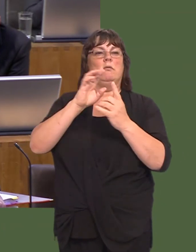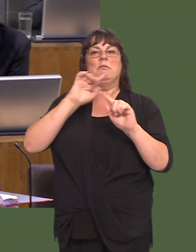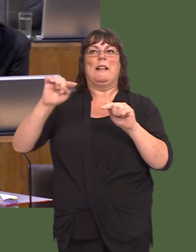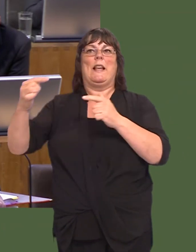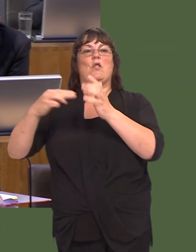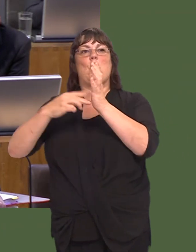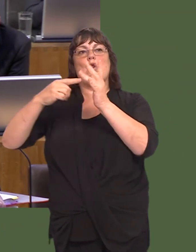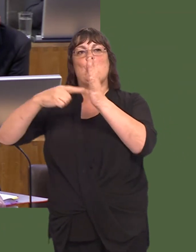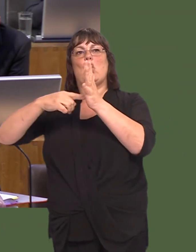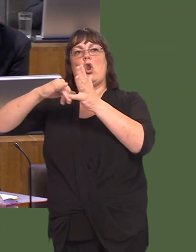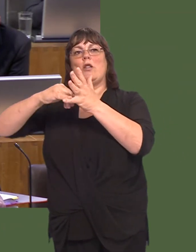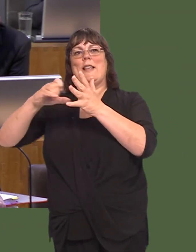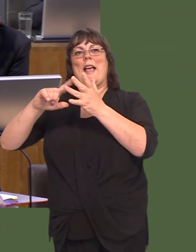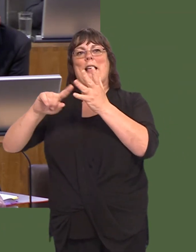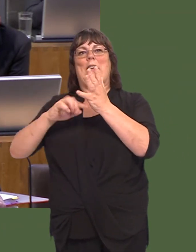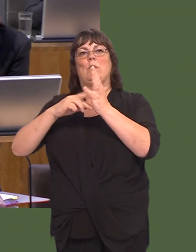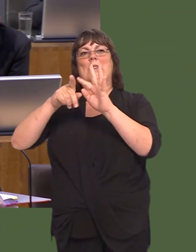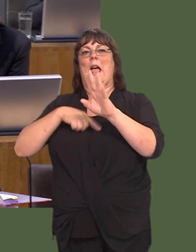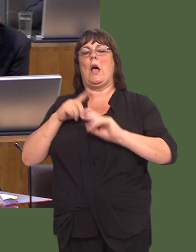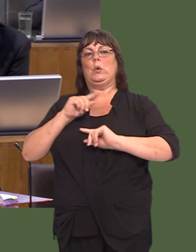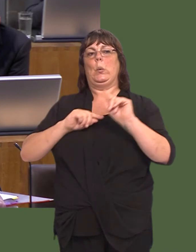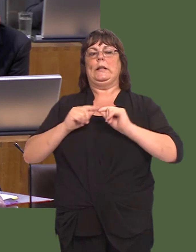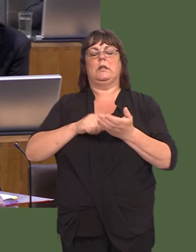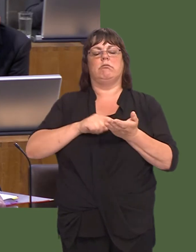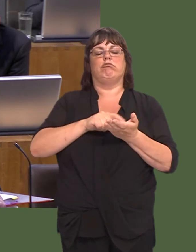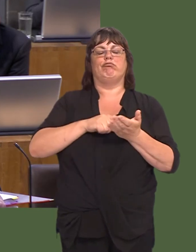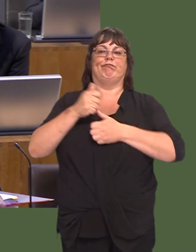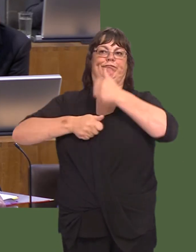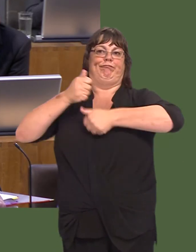In fact, I tweeted at the time. Iím more than happy to congratulate Newport County.